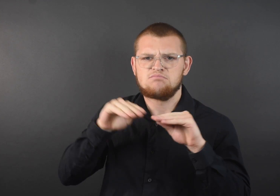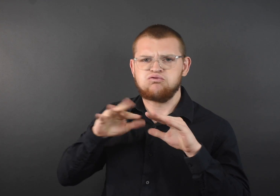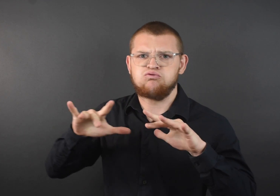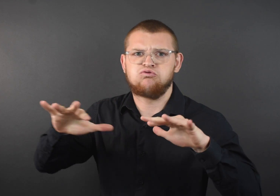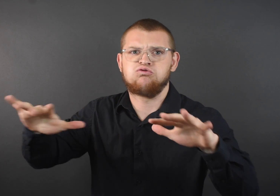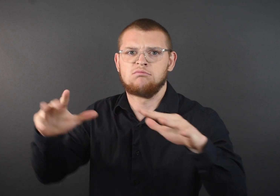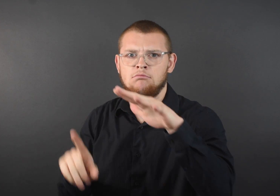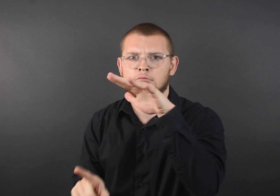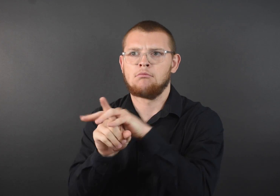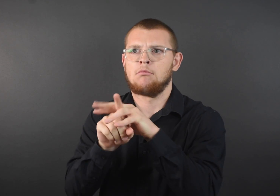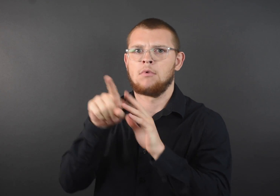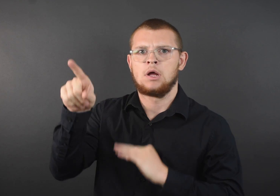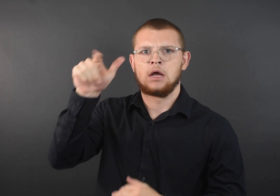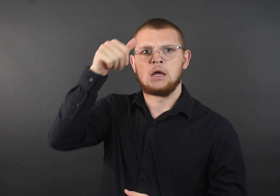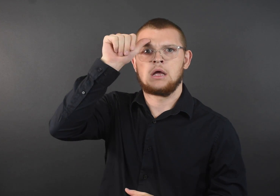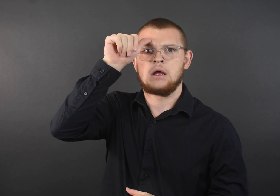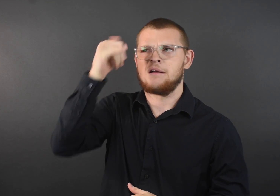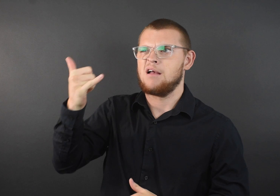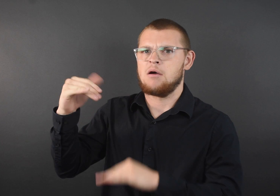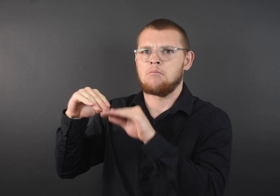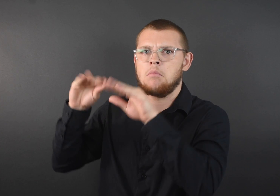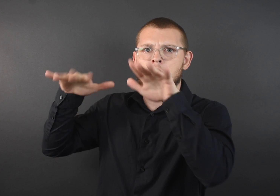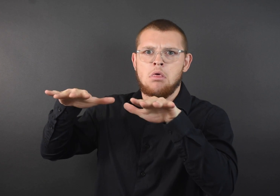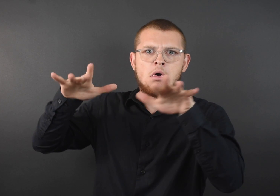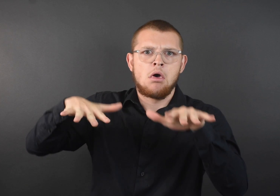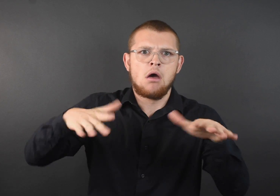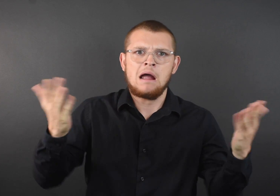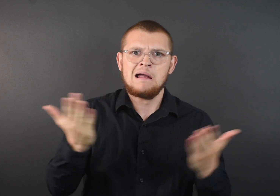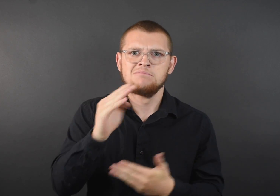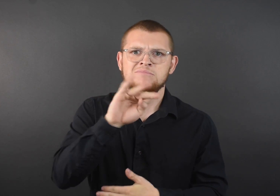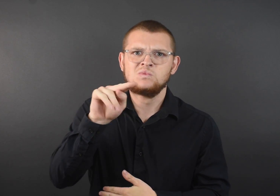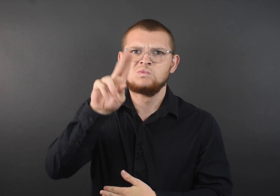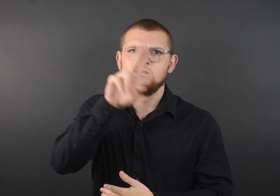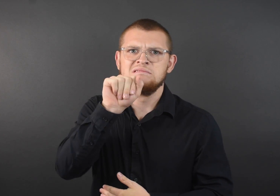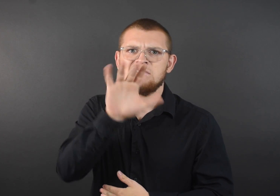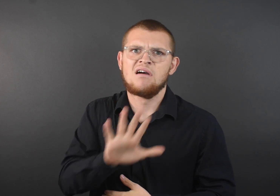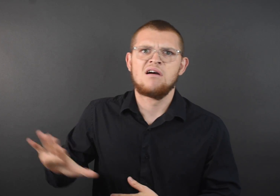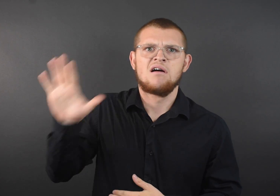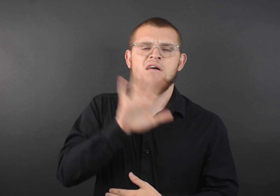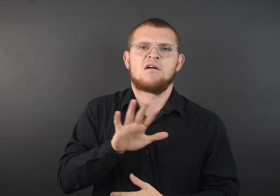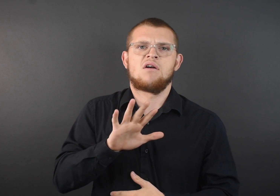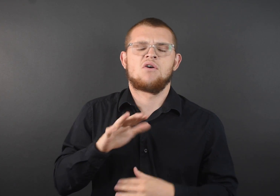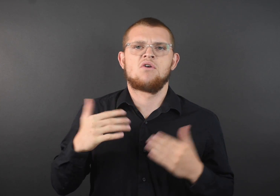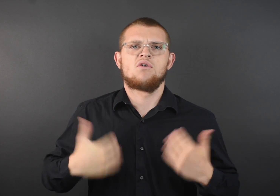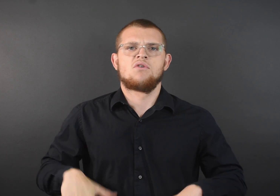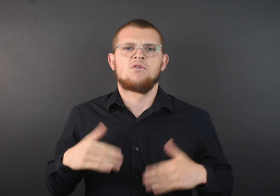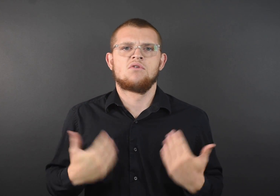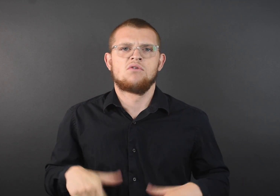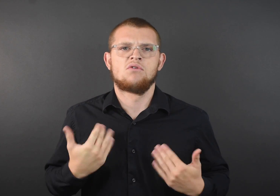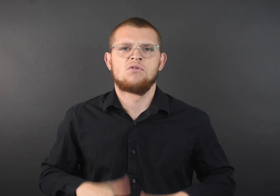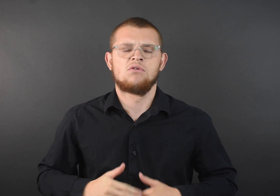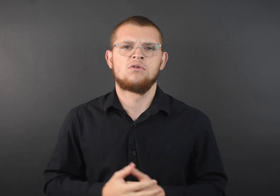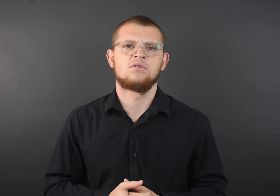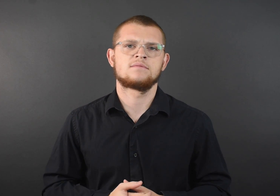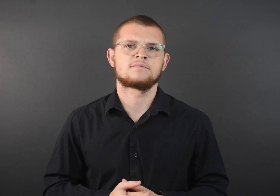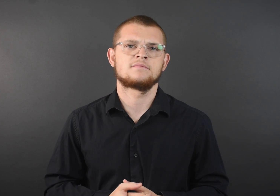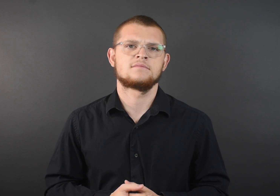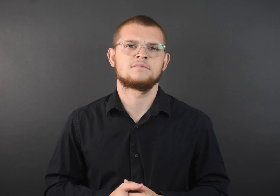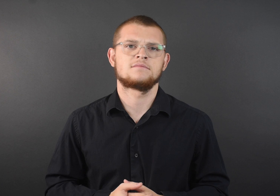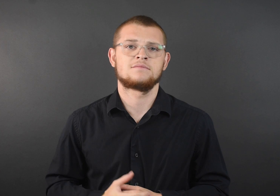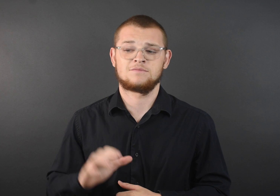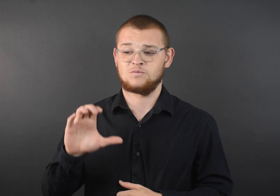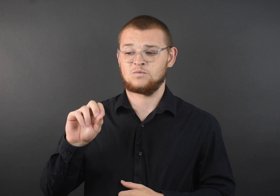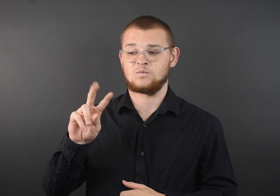first detected in India and now the dominant strain in Minnesota and the United States.